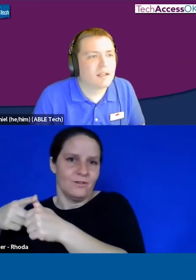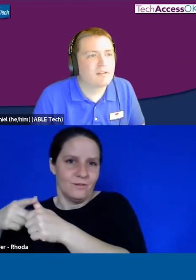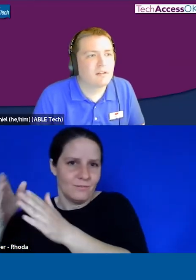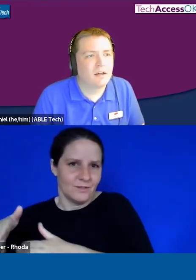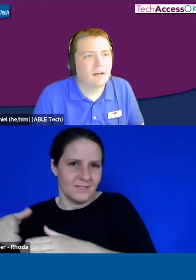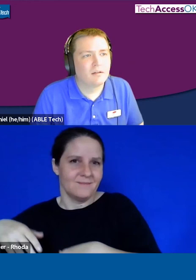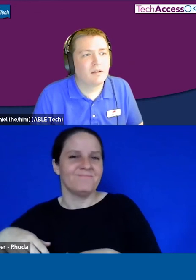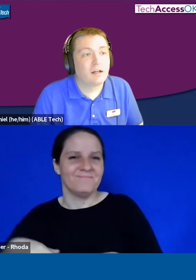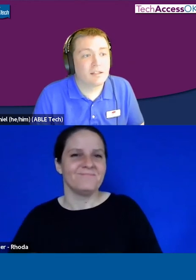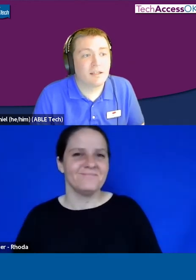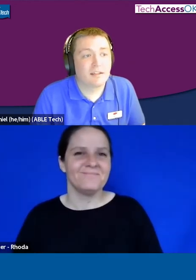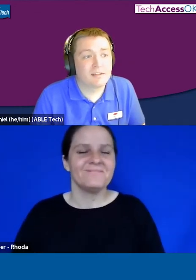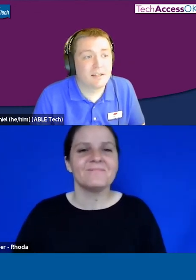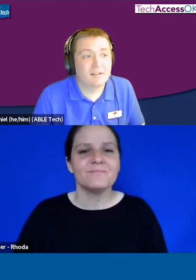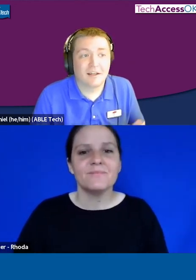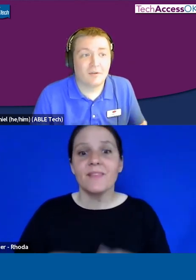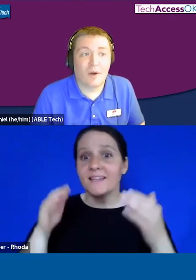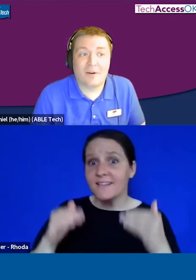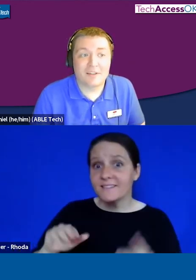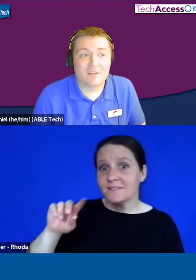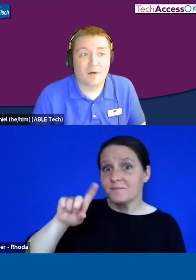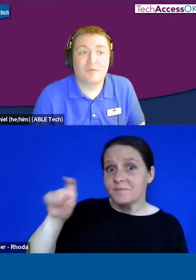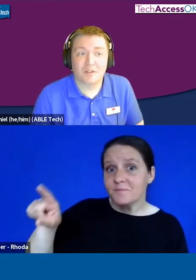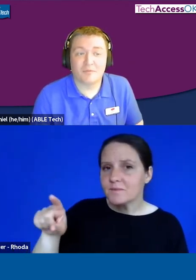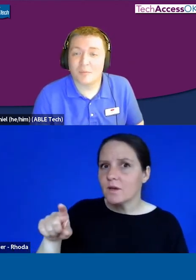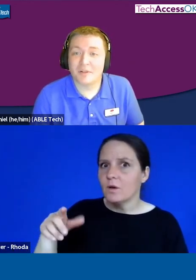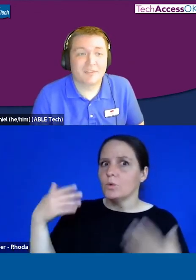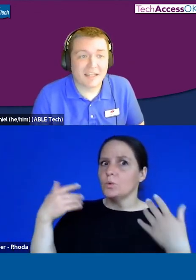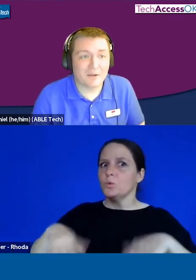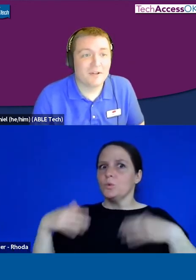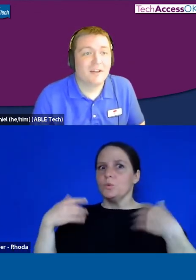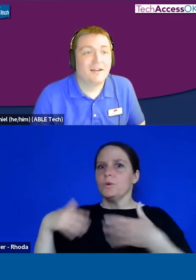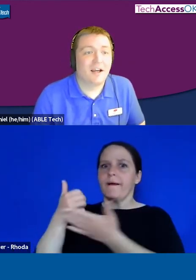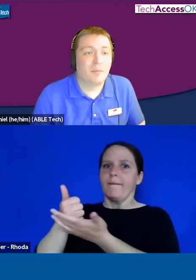Next, Ozzy says, wow, this is so helpful and informative. Thank you.